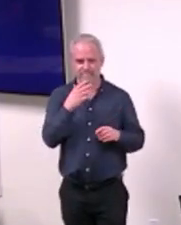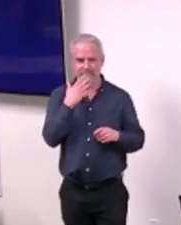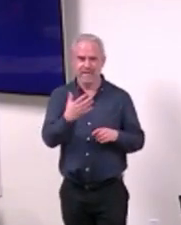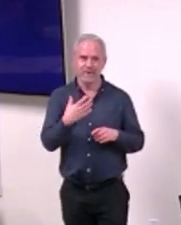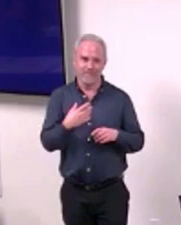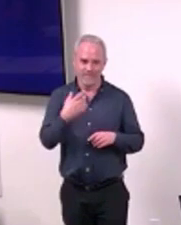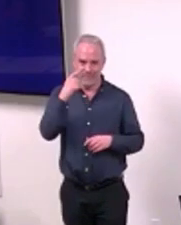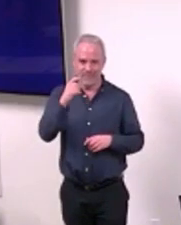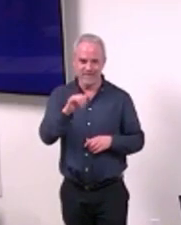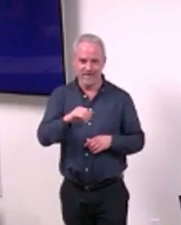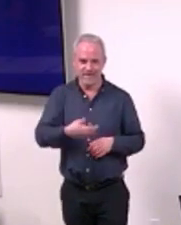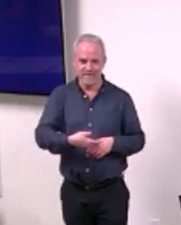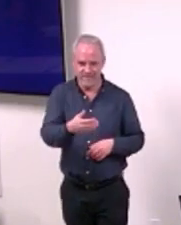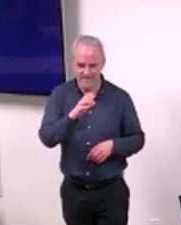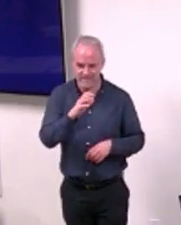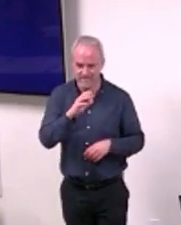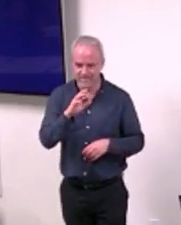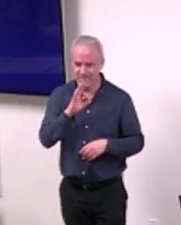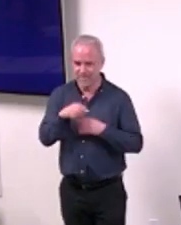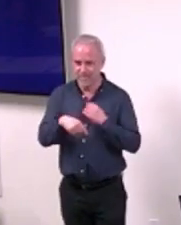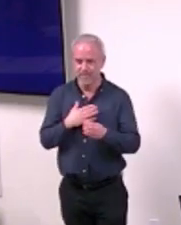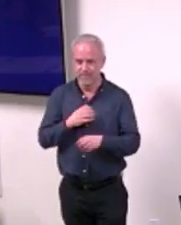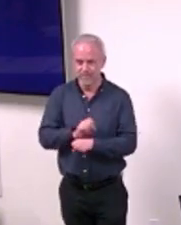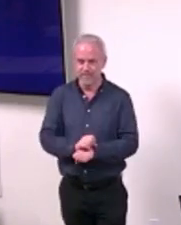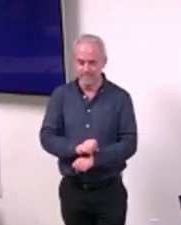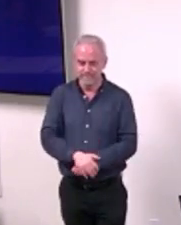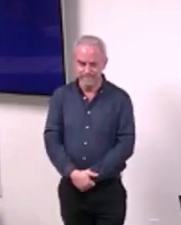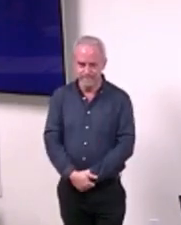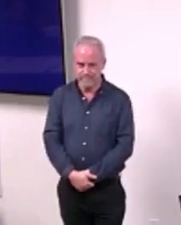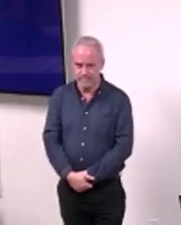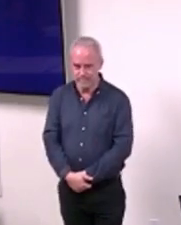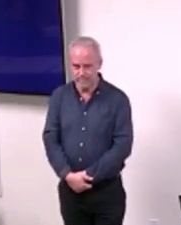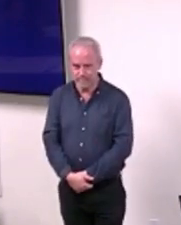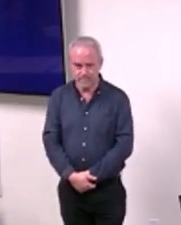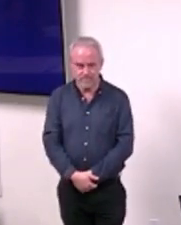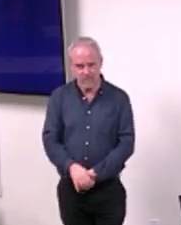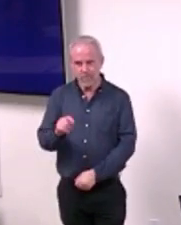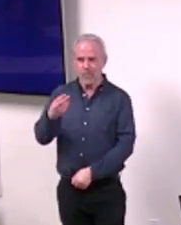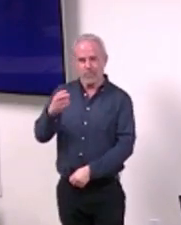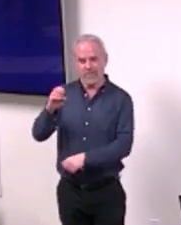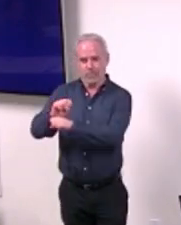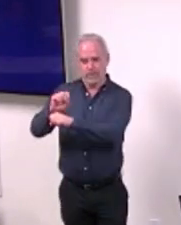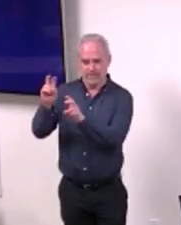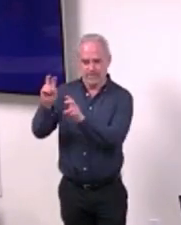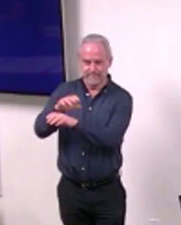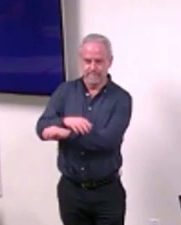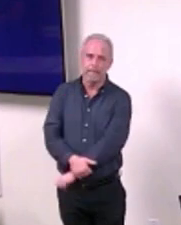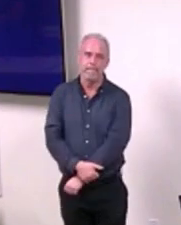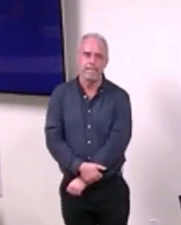to talk a little bit more about the work, Sue.